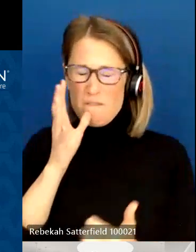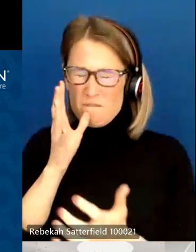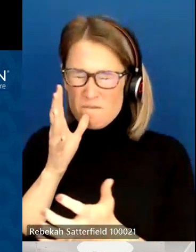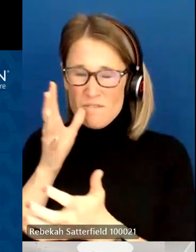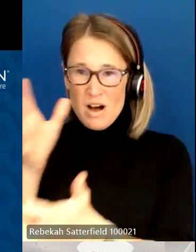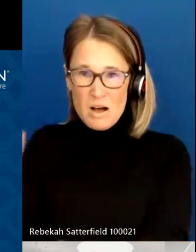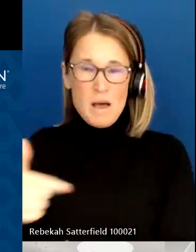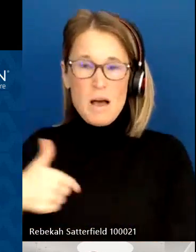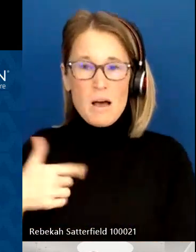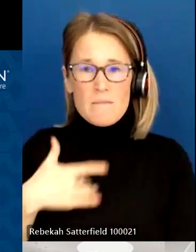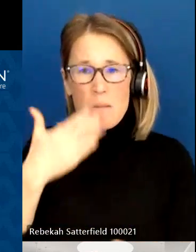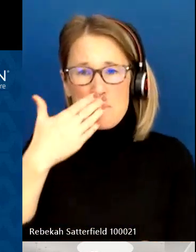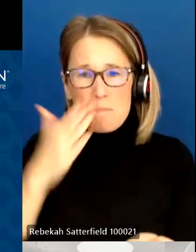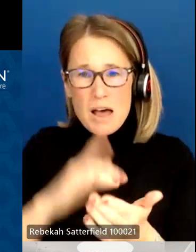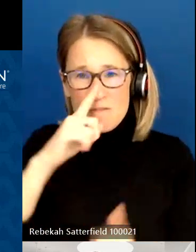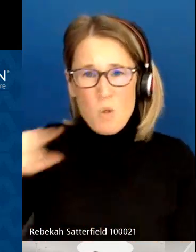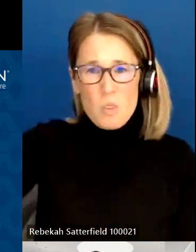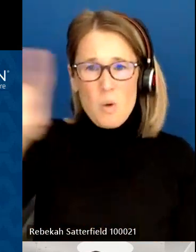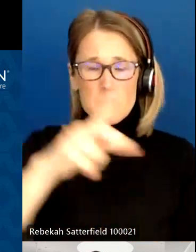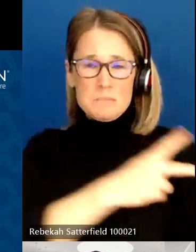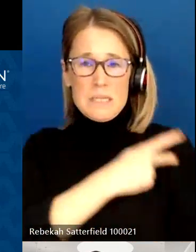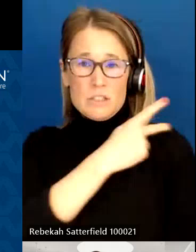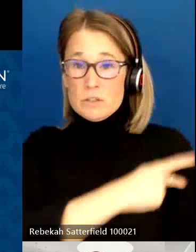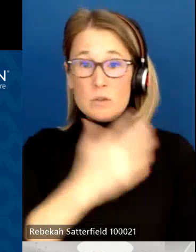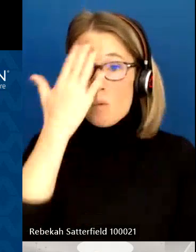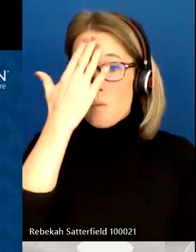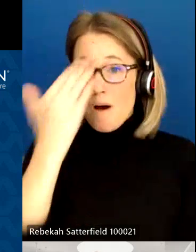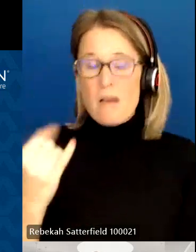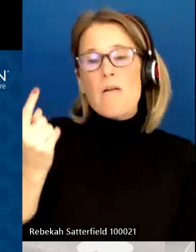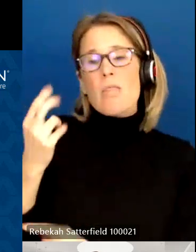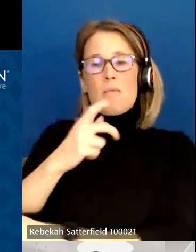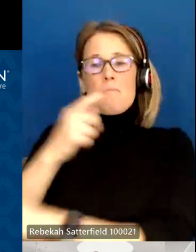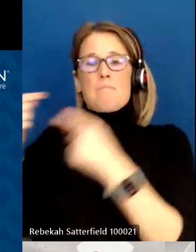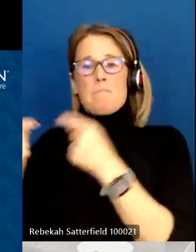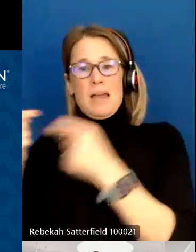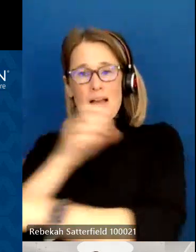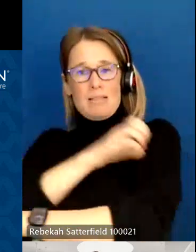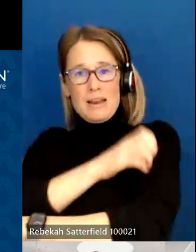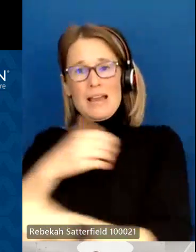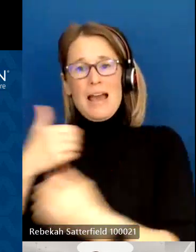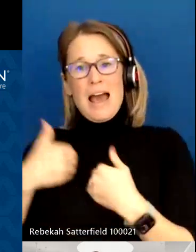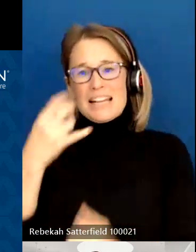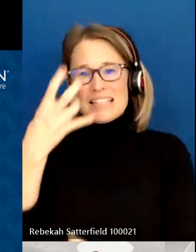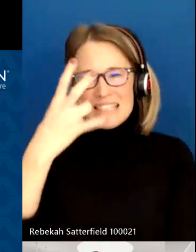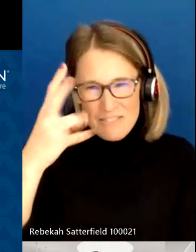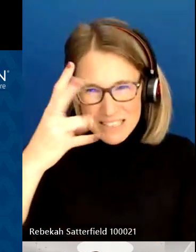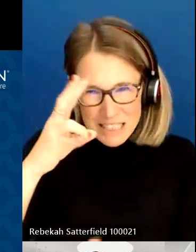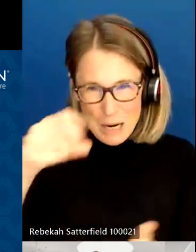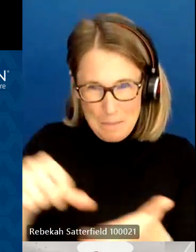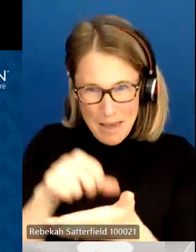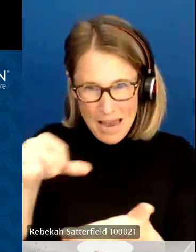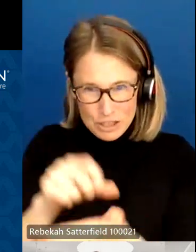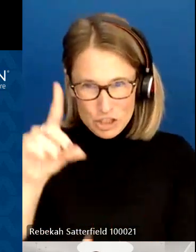bad for these patients because the pain clinic actually had a 17-page document for patients to